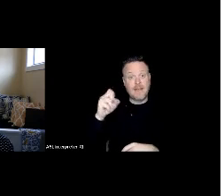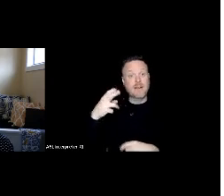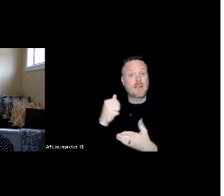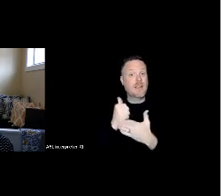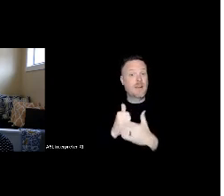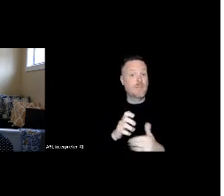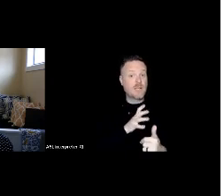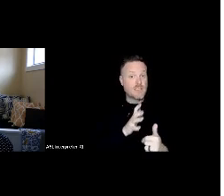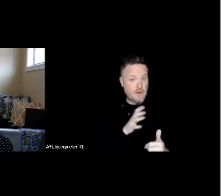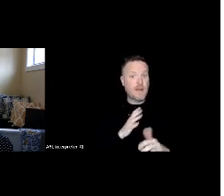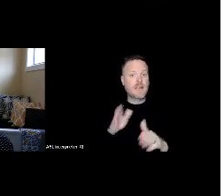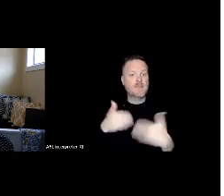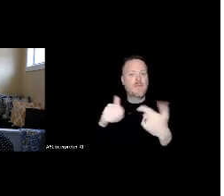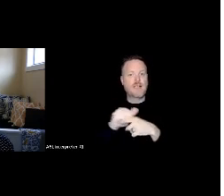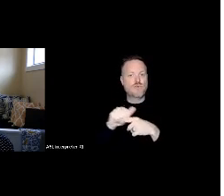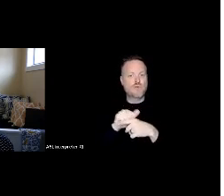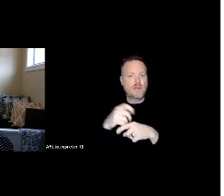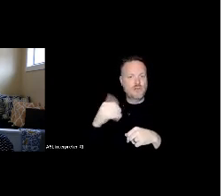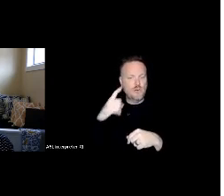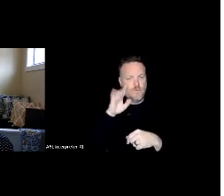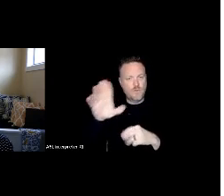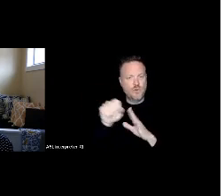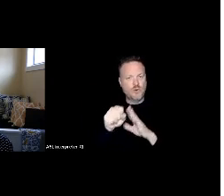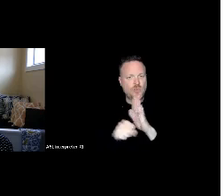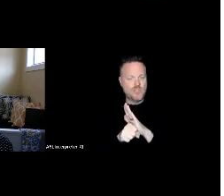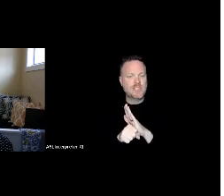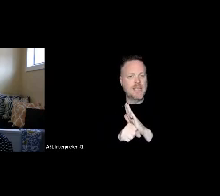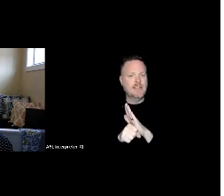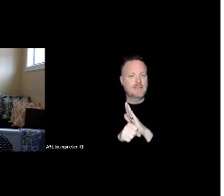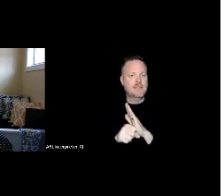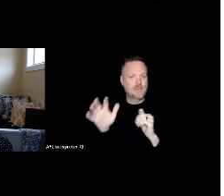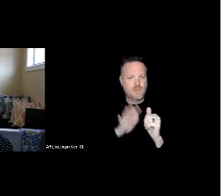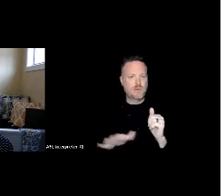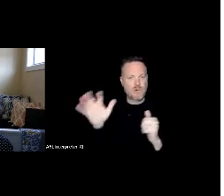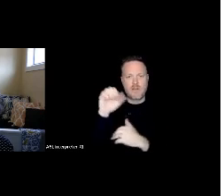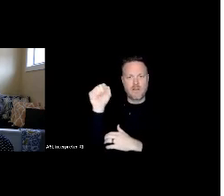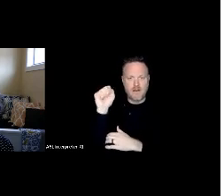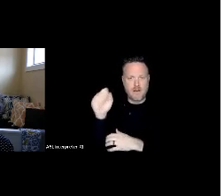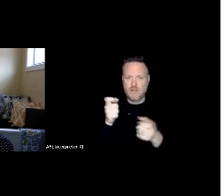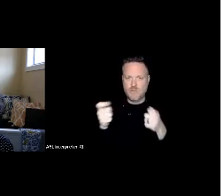provide training for your state around the concussion management teams. Next slide.